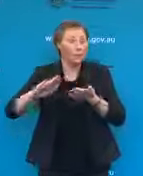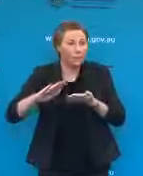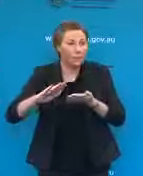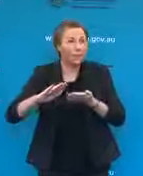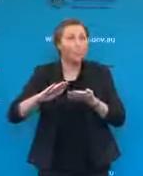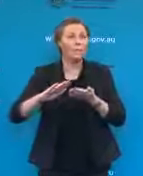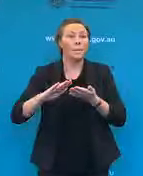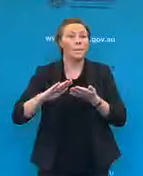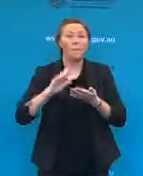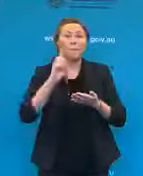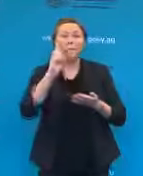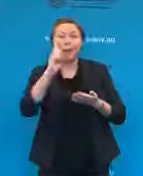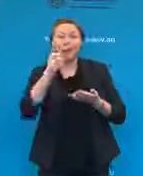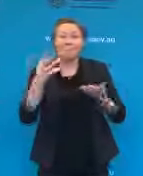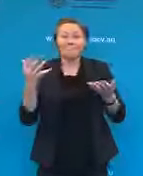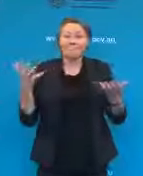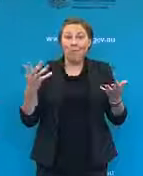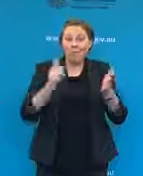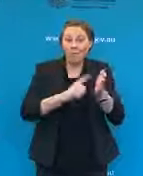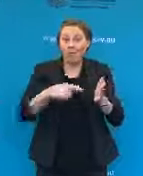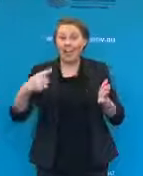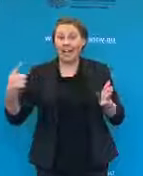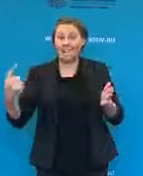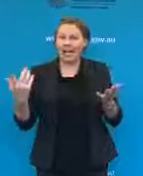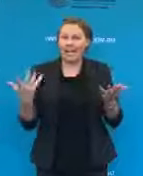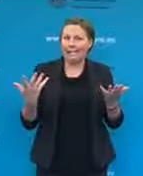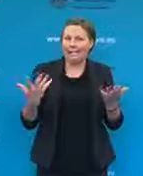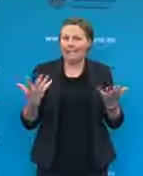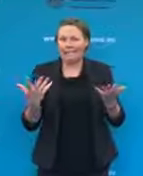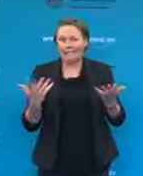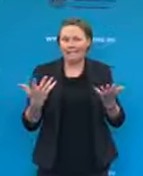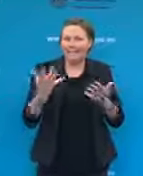we know that that's a very precarious situation, there is always risks of